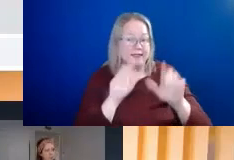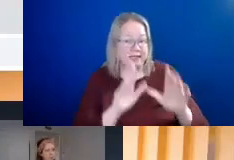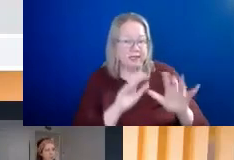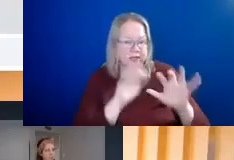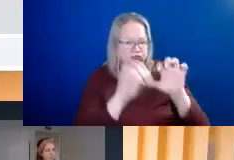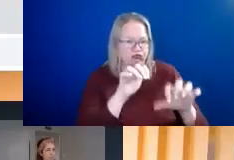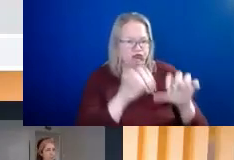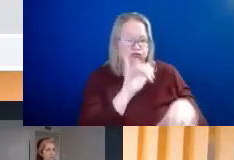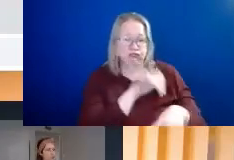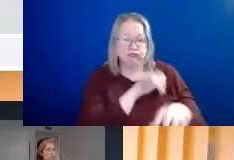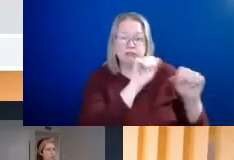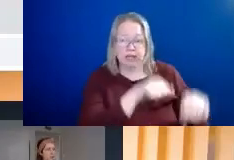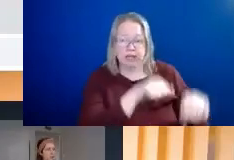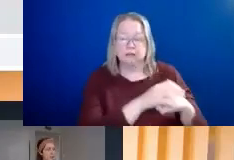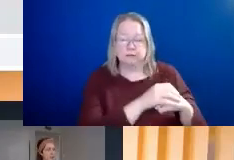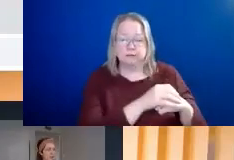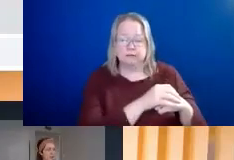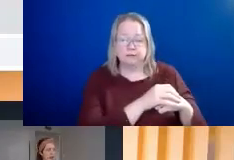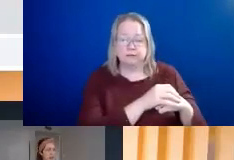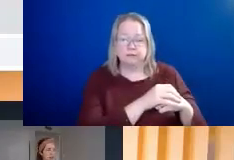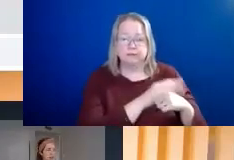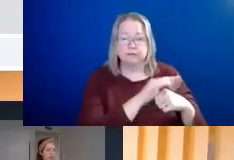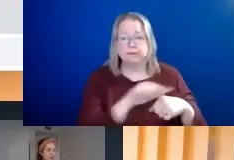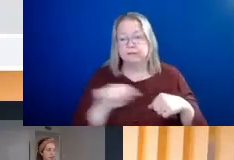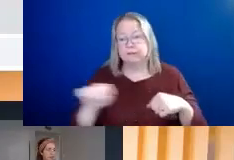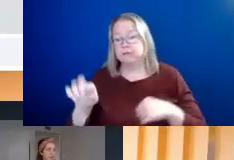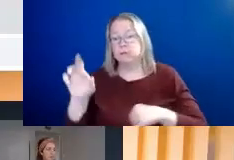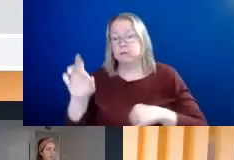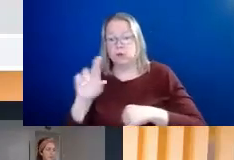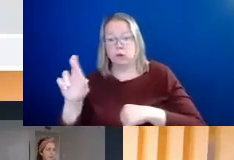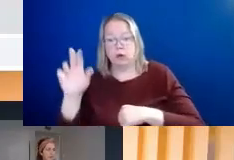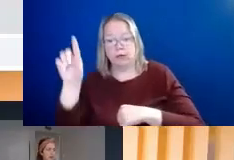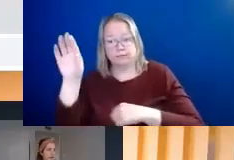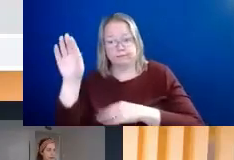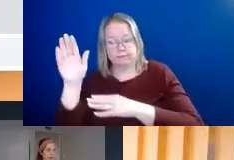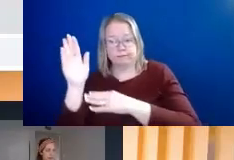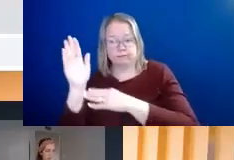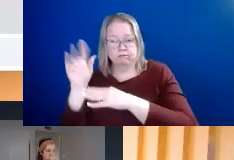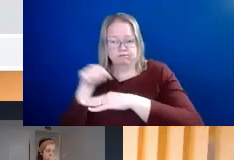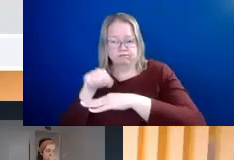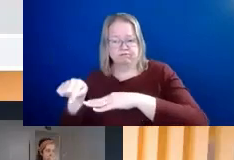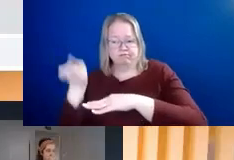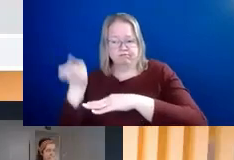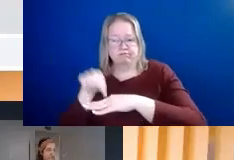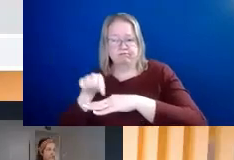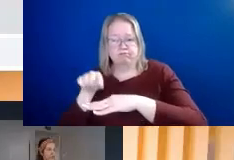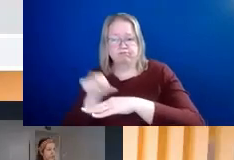12:24:38 . In the bottom right corner there is a toggle view icon